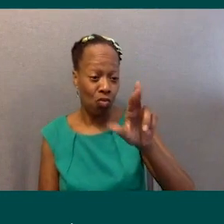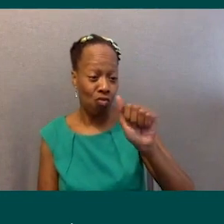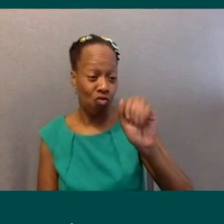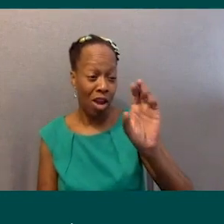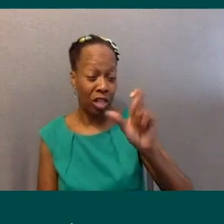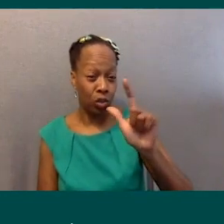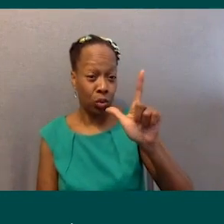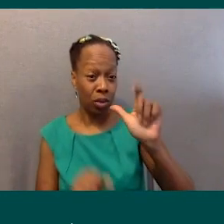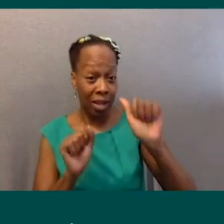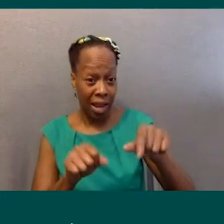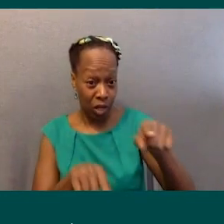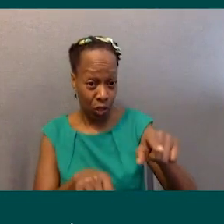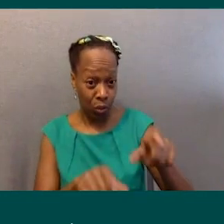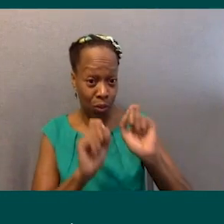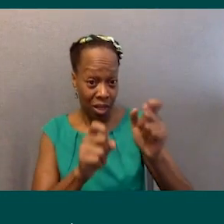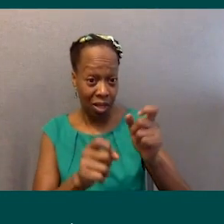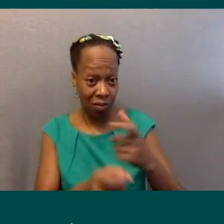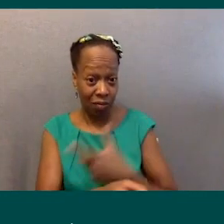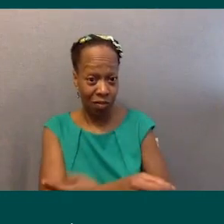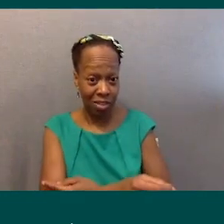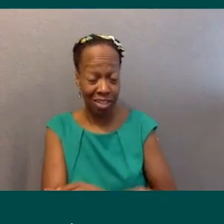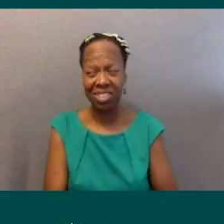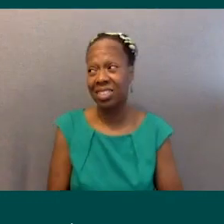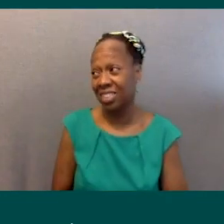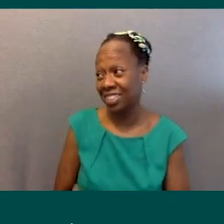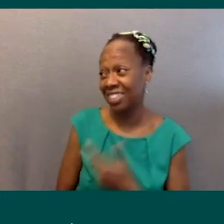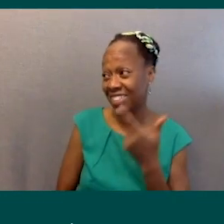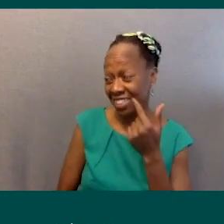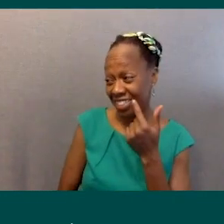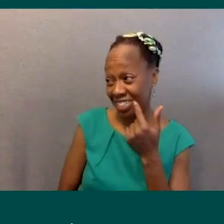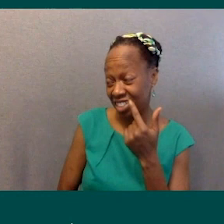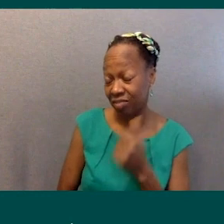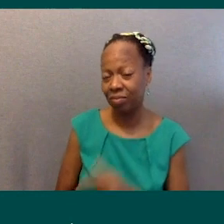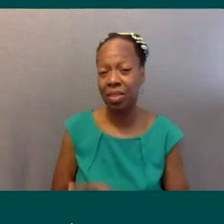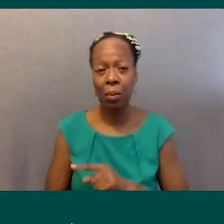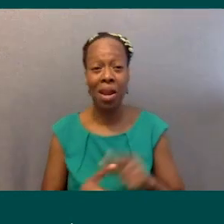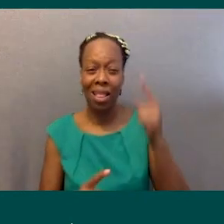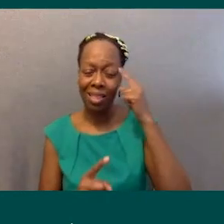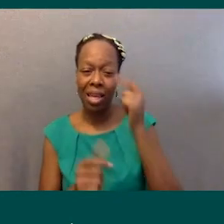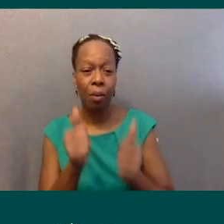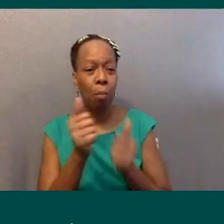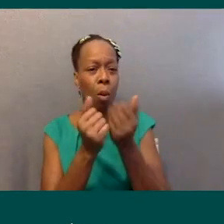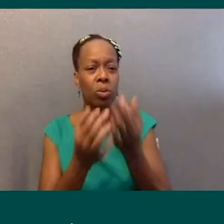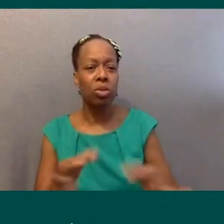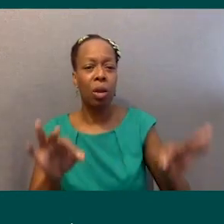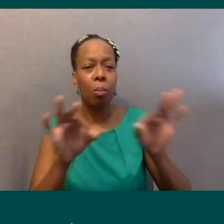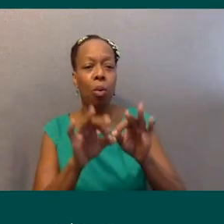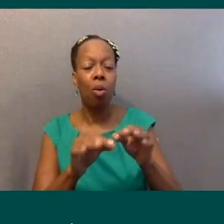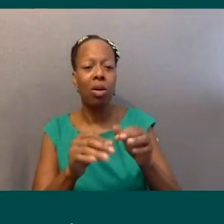we have to think about is when we do the injection, it has to be safe and effective.